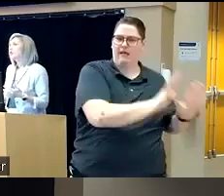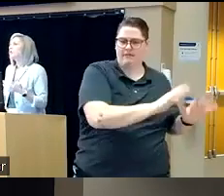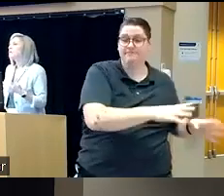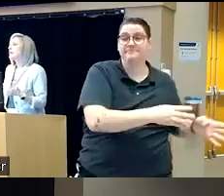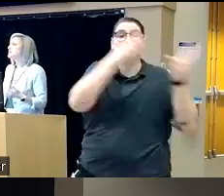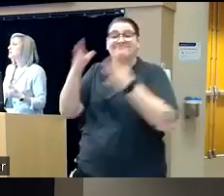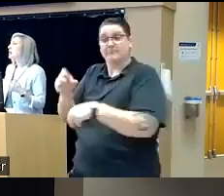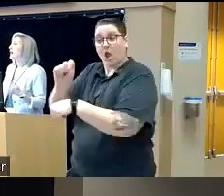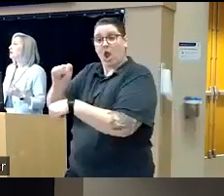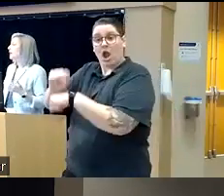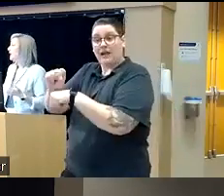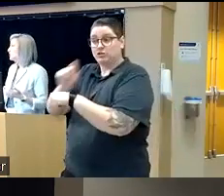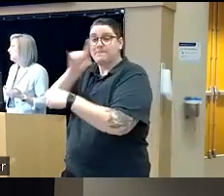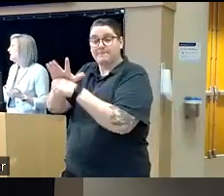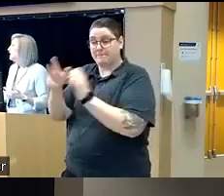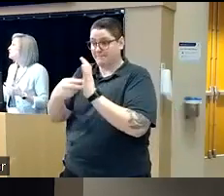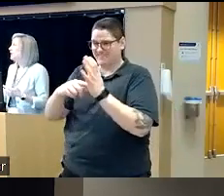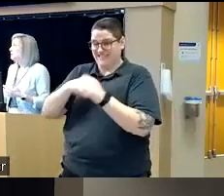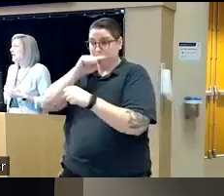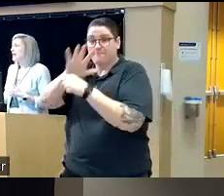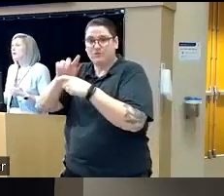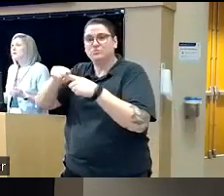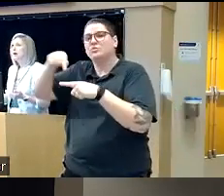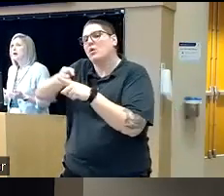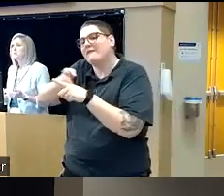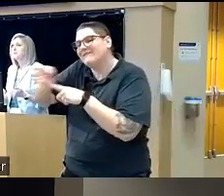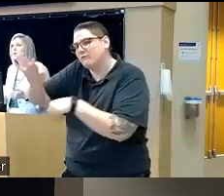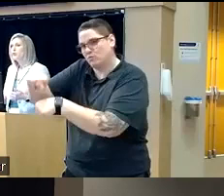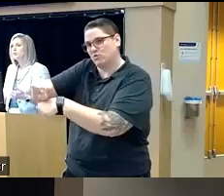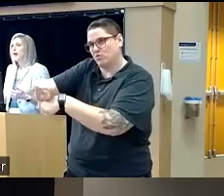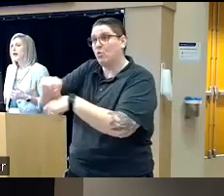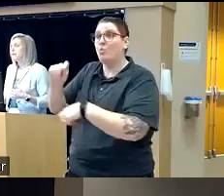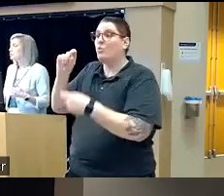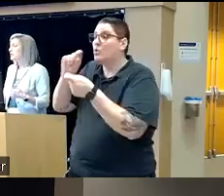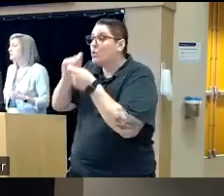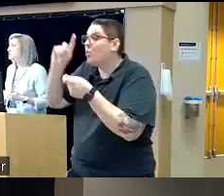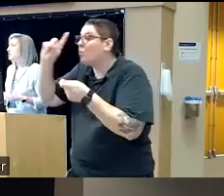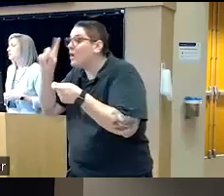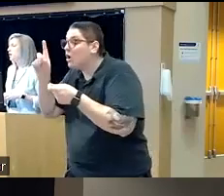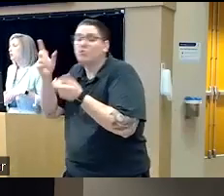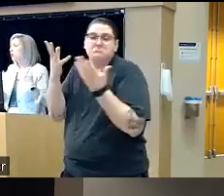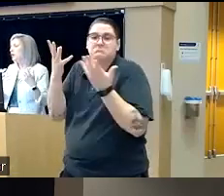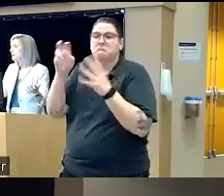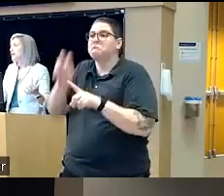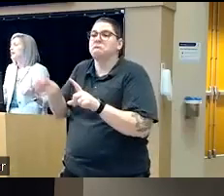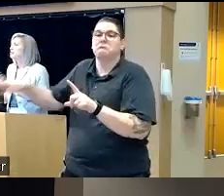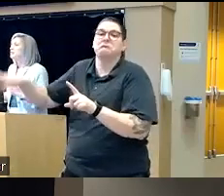someone remains in their occupation so they may um over time transition from one Clinic